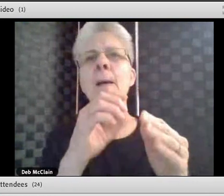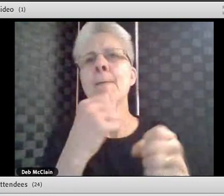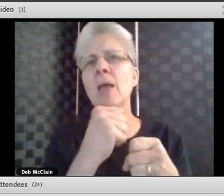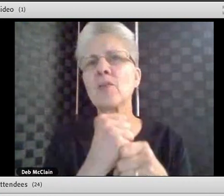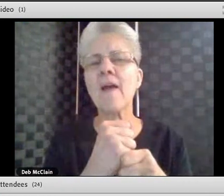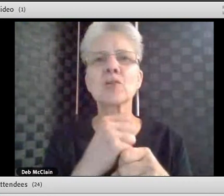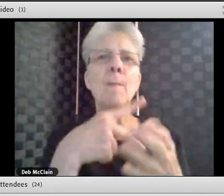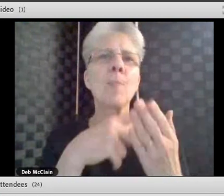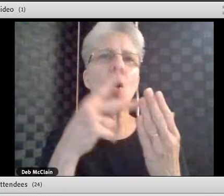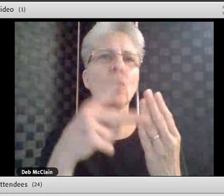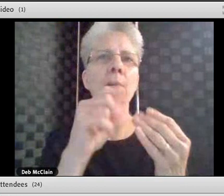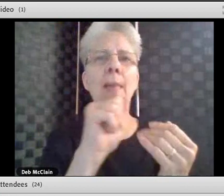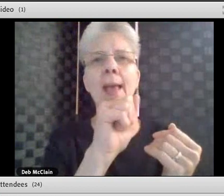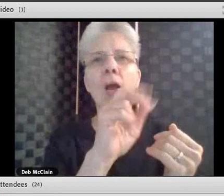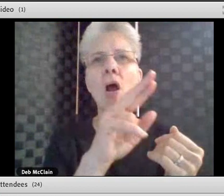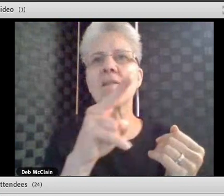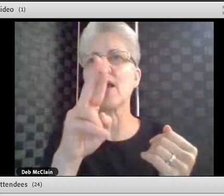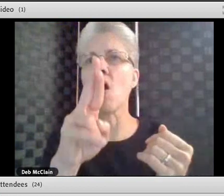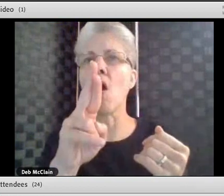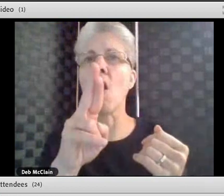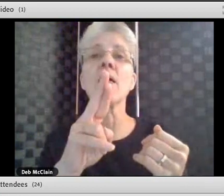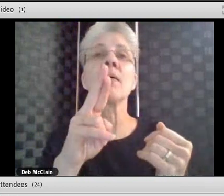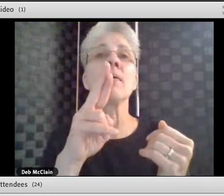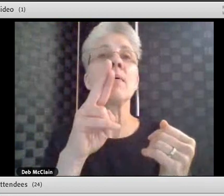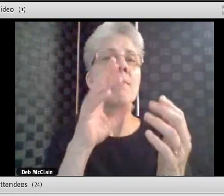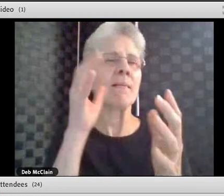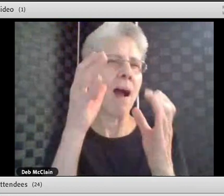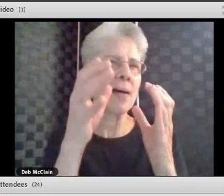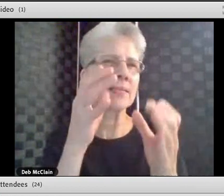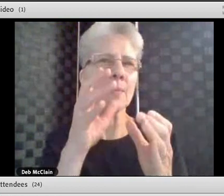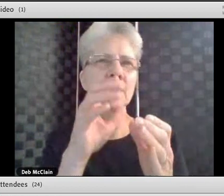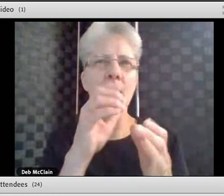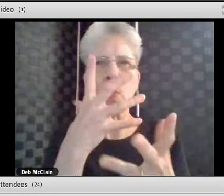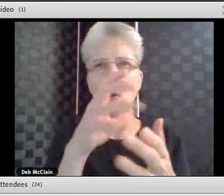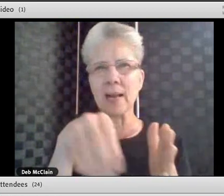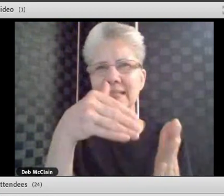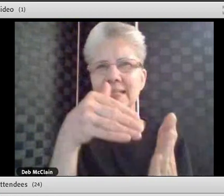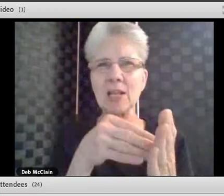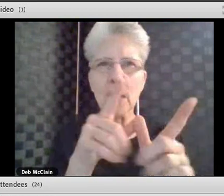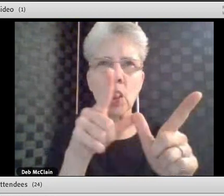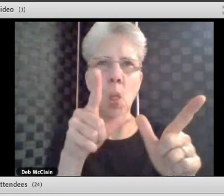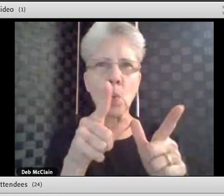manufacturing programming and AR and VR concepts, and we wanted to create a centrally located,